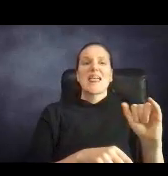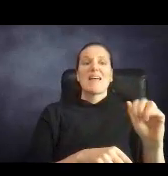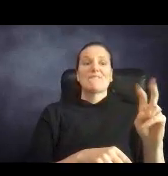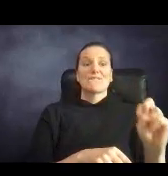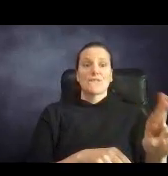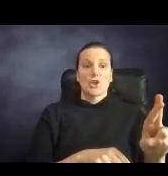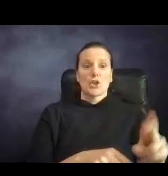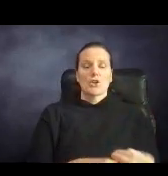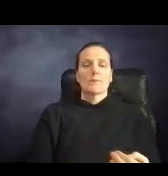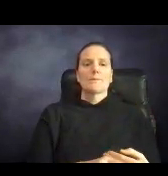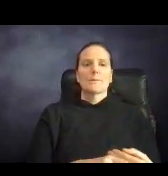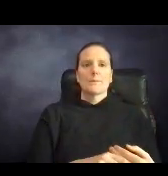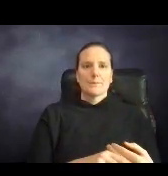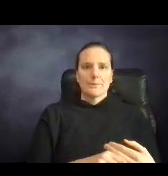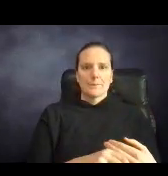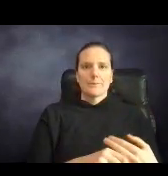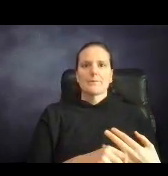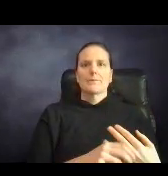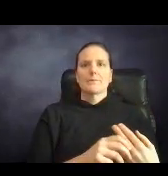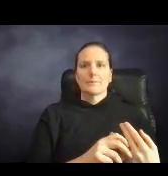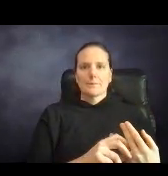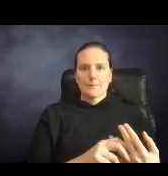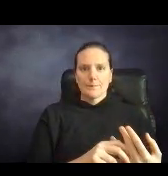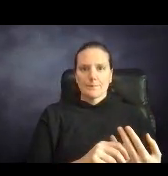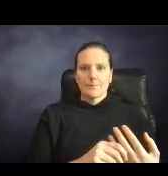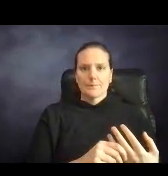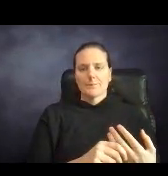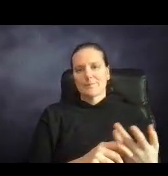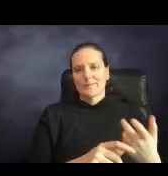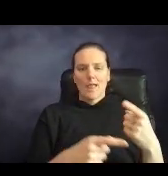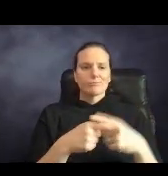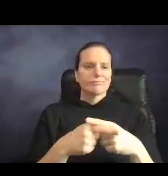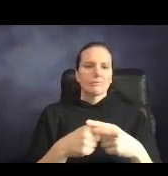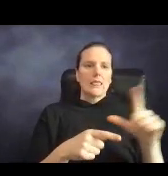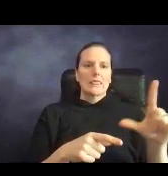This is kind of indicative, like it just is telling of how much our livers need to be cleaned out too.